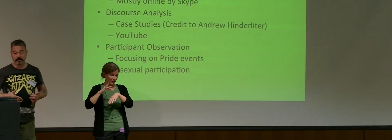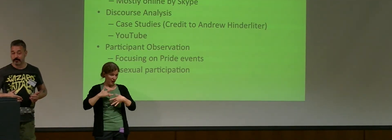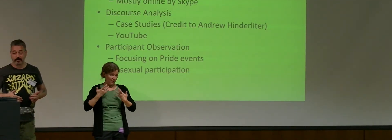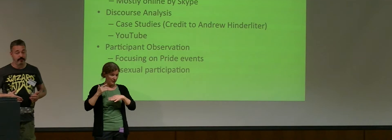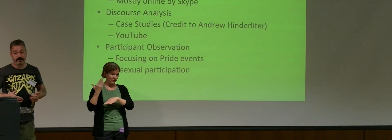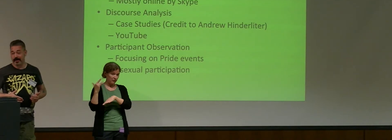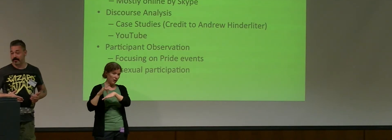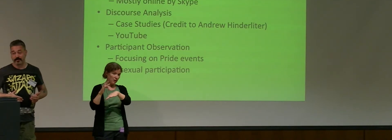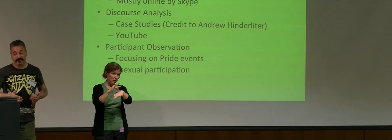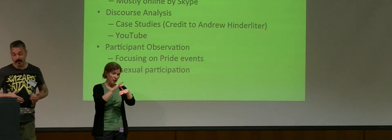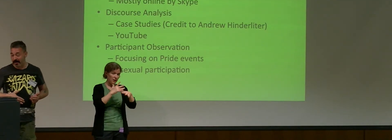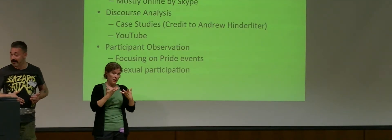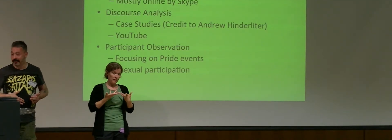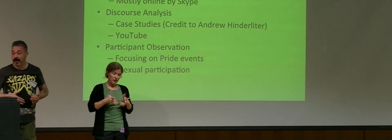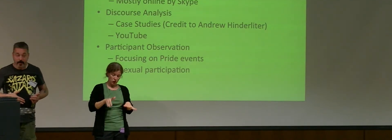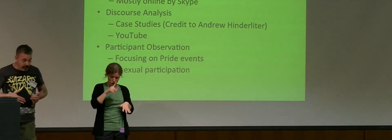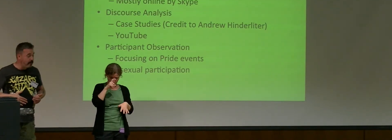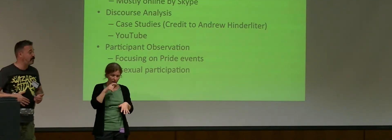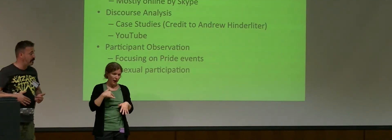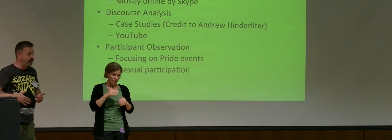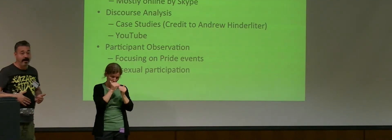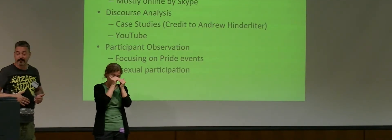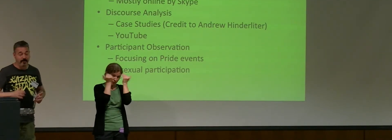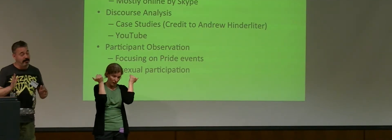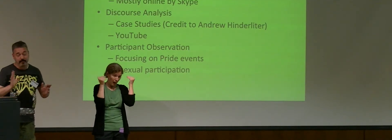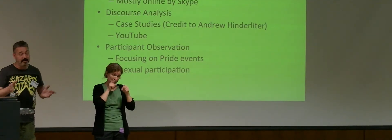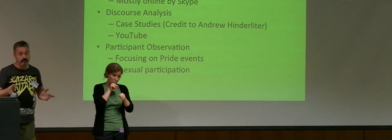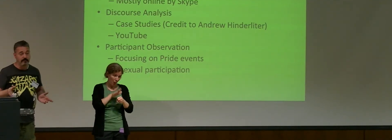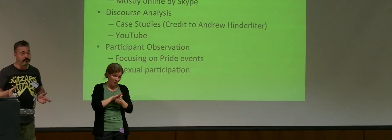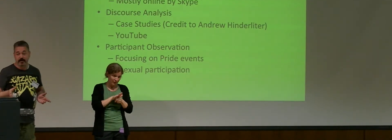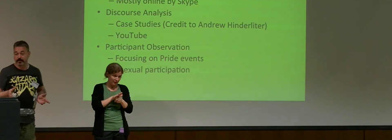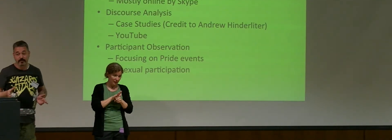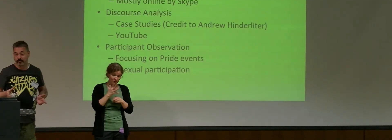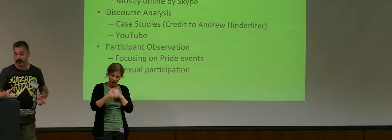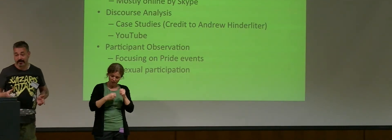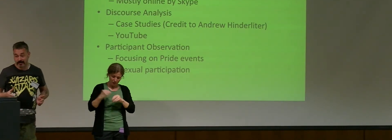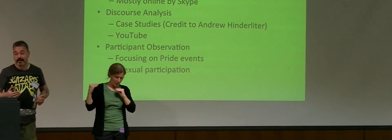at the end of this summer. I promise you. I haven’t been to one 5 years before this. By the end of this pride,